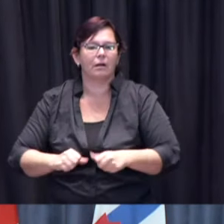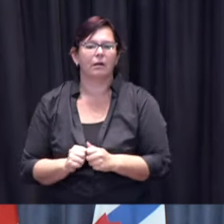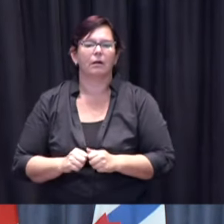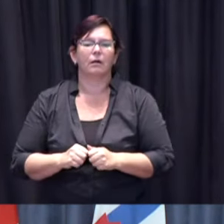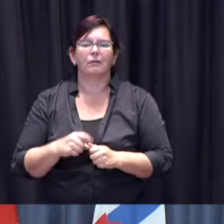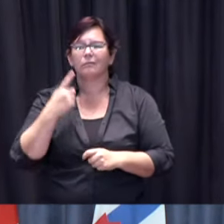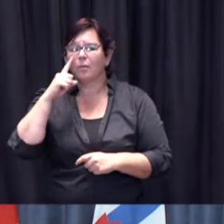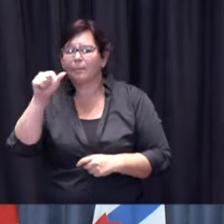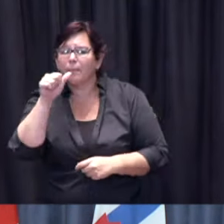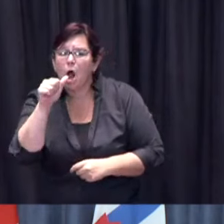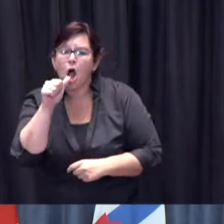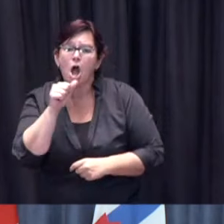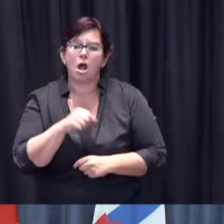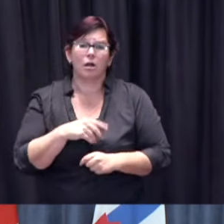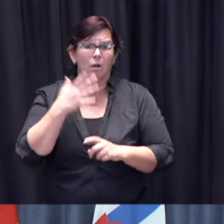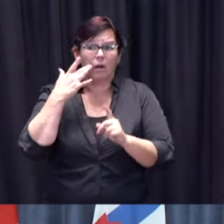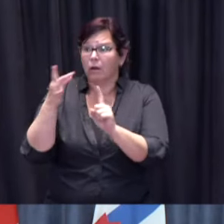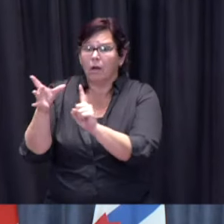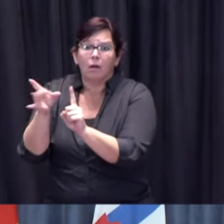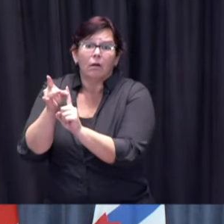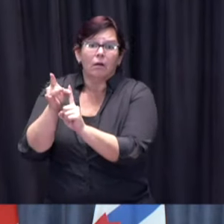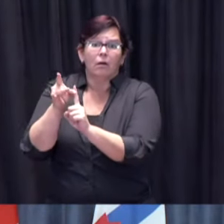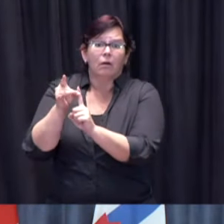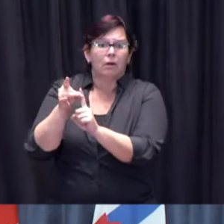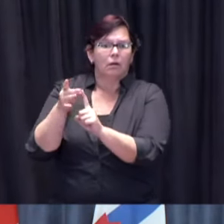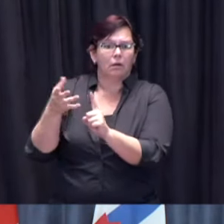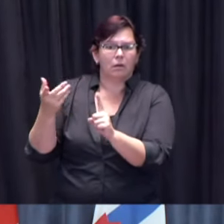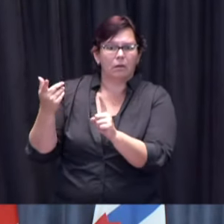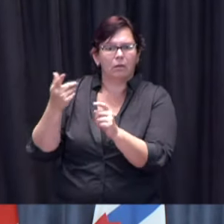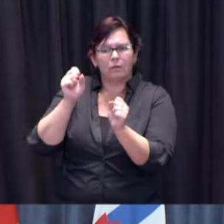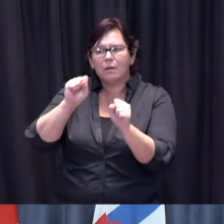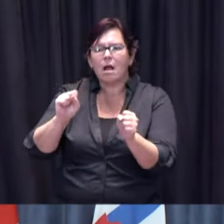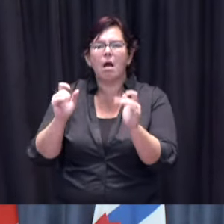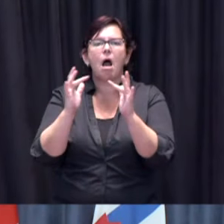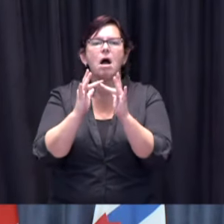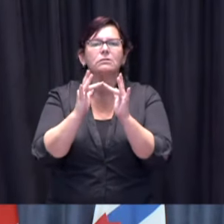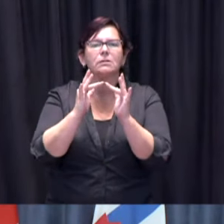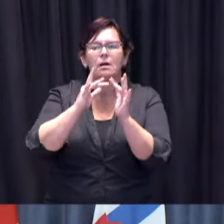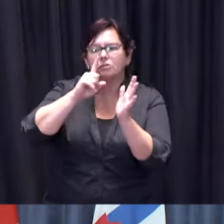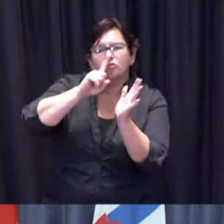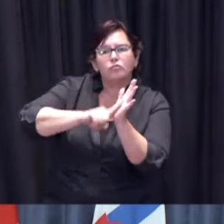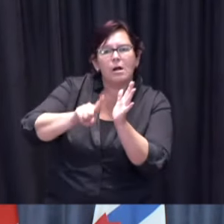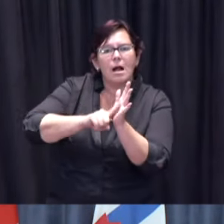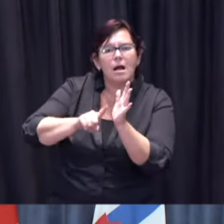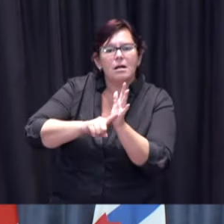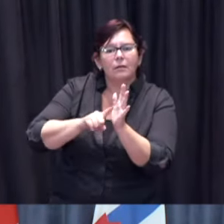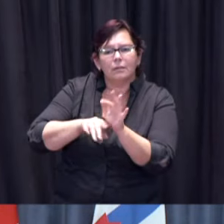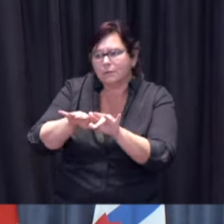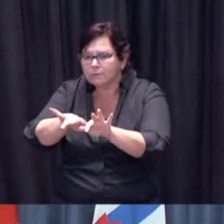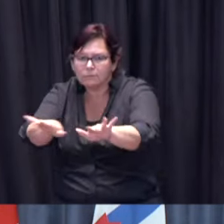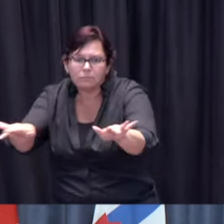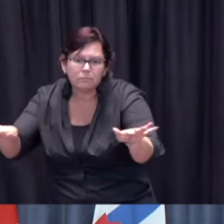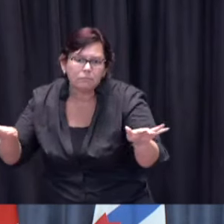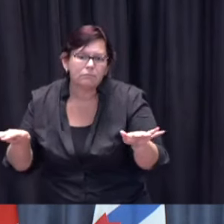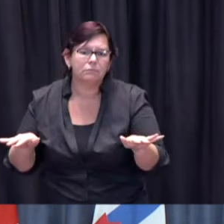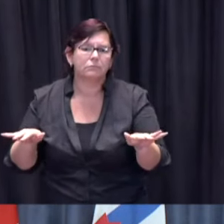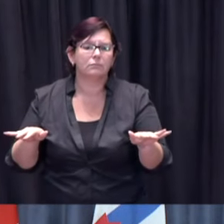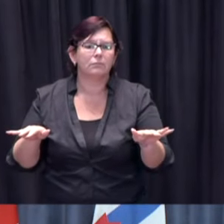pursuant to the Health Protection and Promotion Act. It would also require operators of food and drink establishment to implement COVID-19